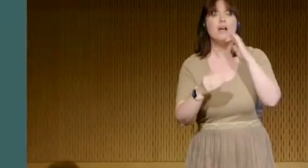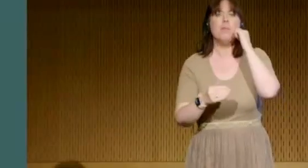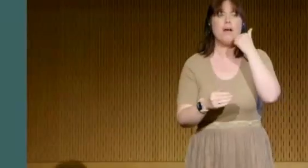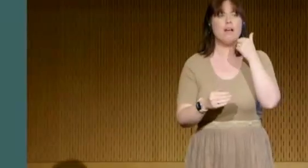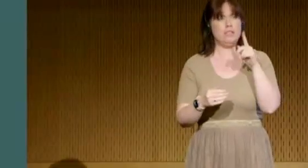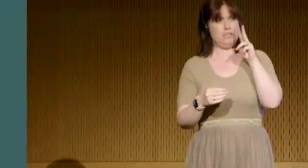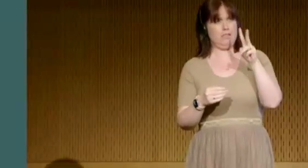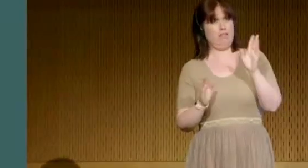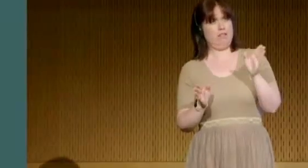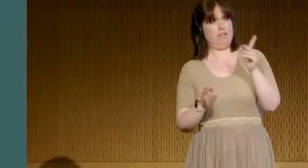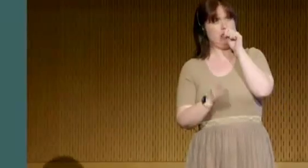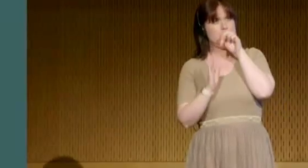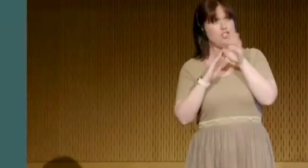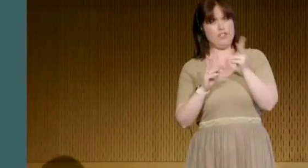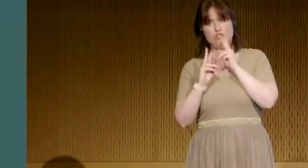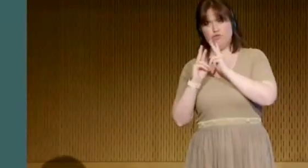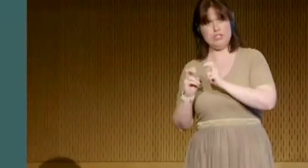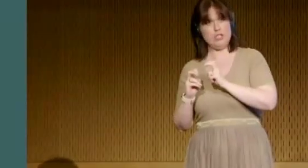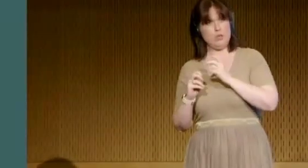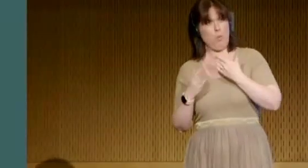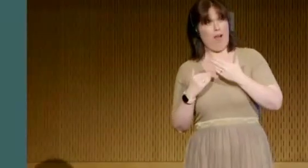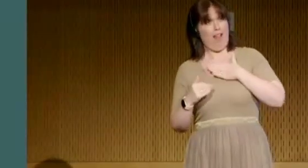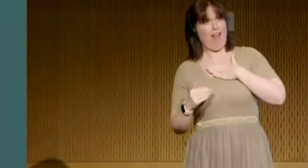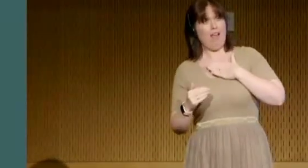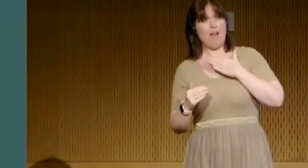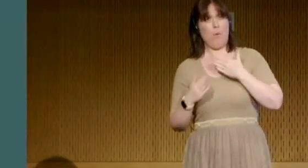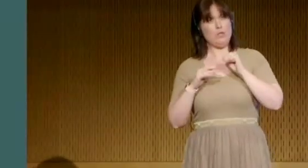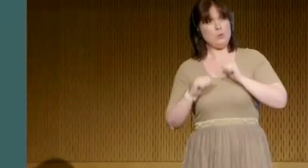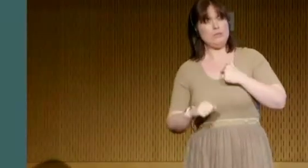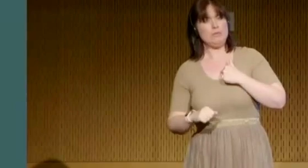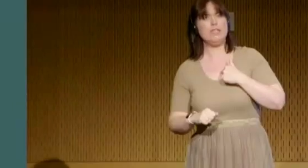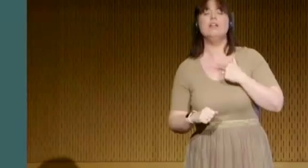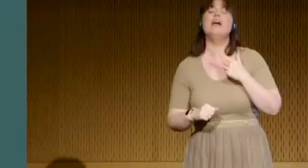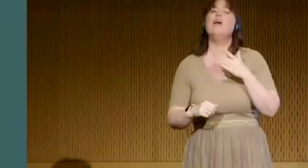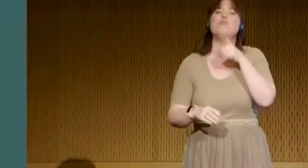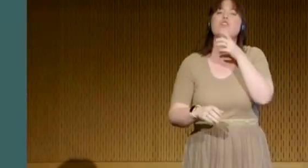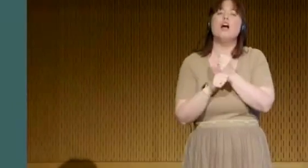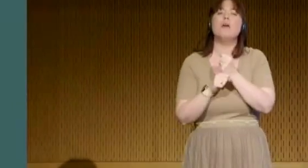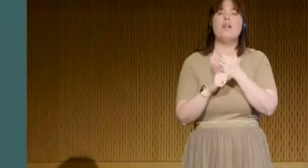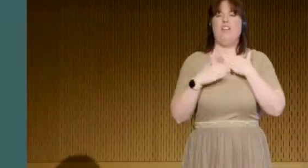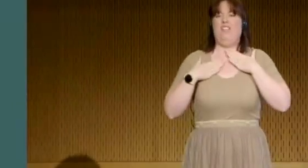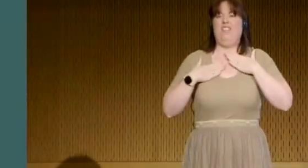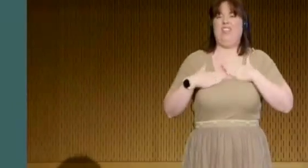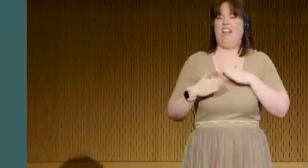me. And it's not just like the physical access to the content or being able to comprehend what's